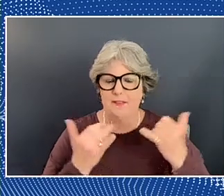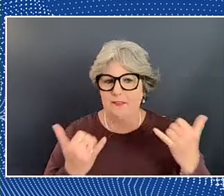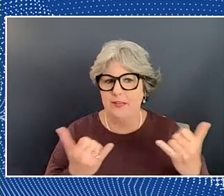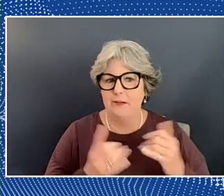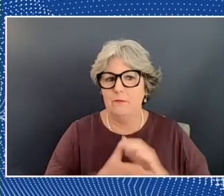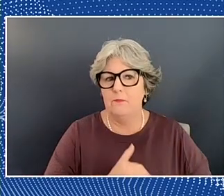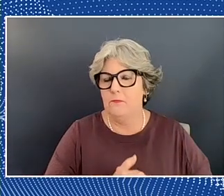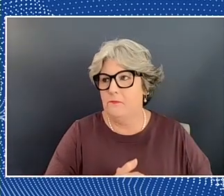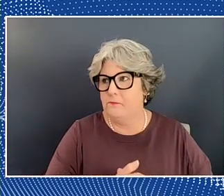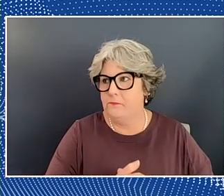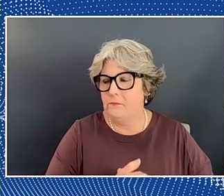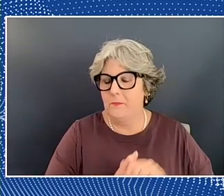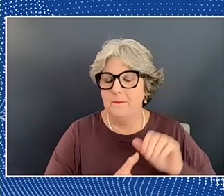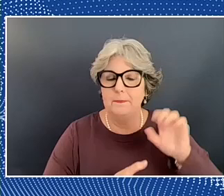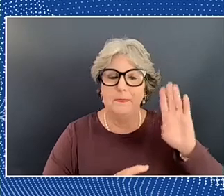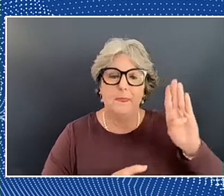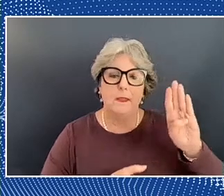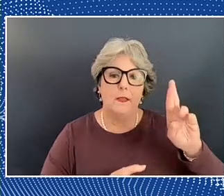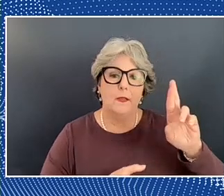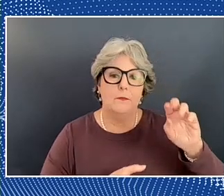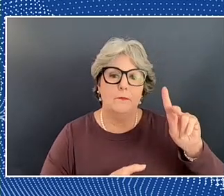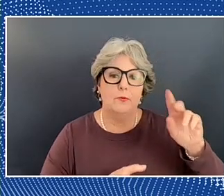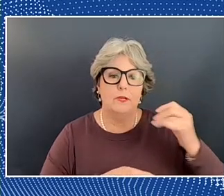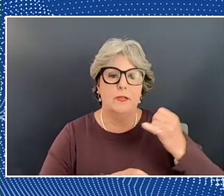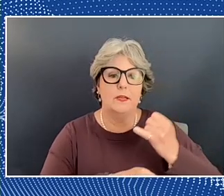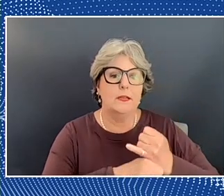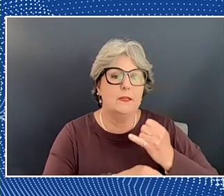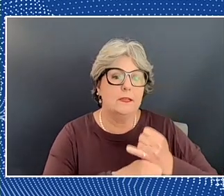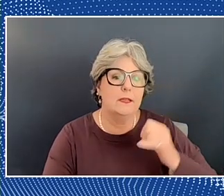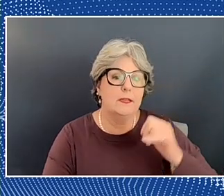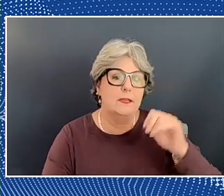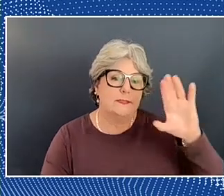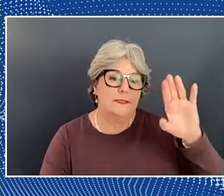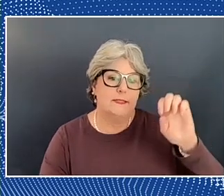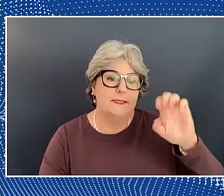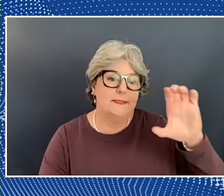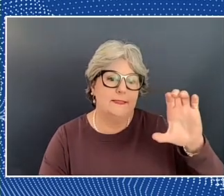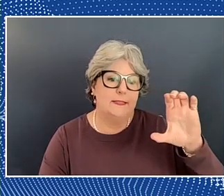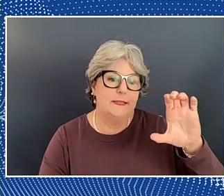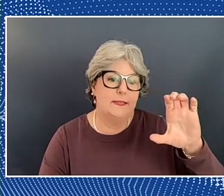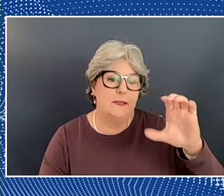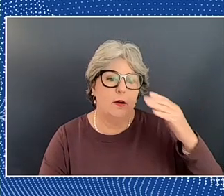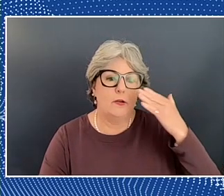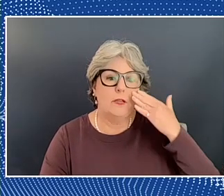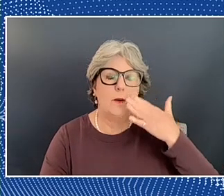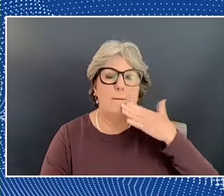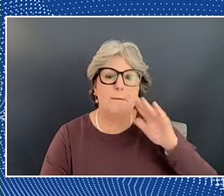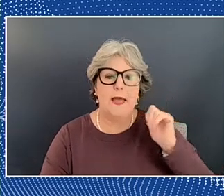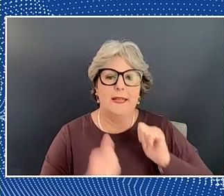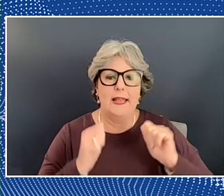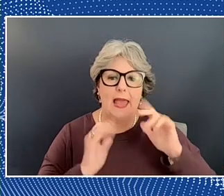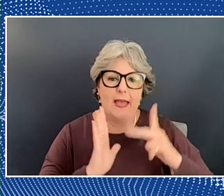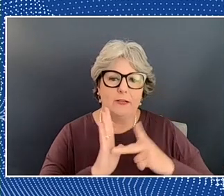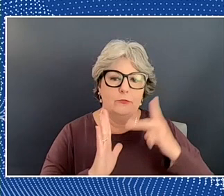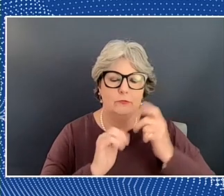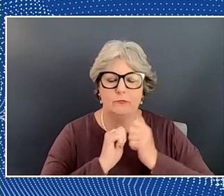Brooks Institute and CEC are a known bad actor duo for decades, and even though